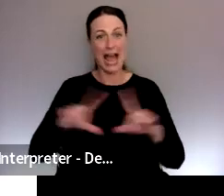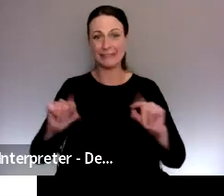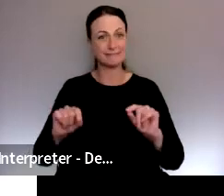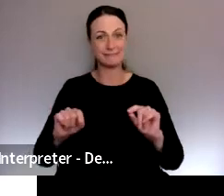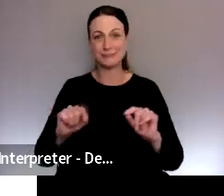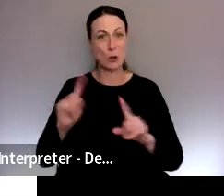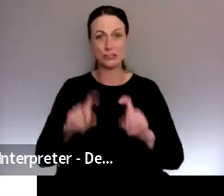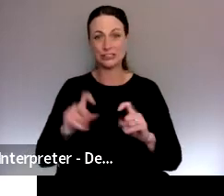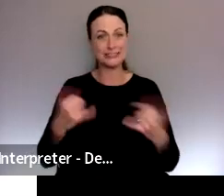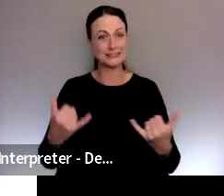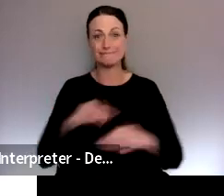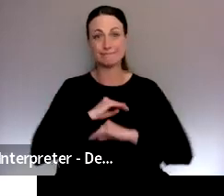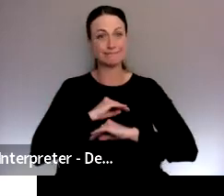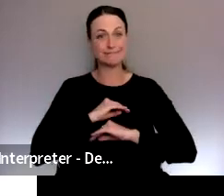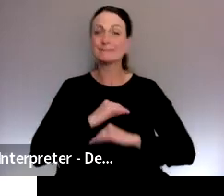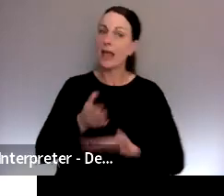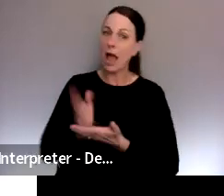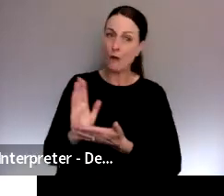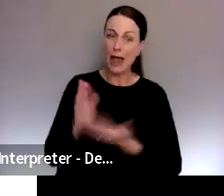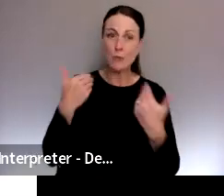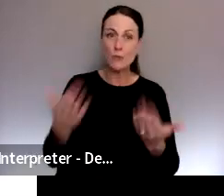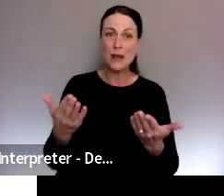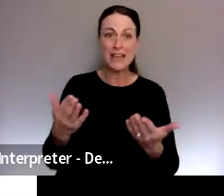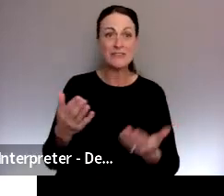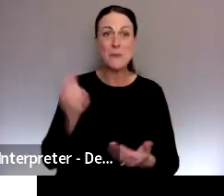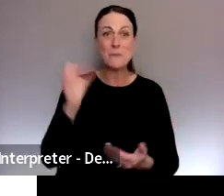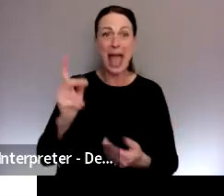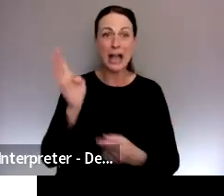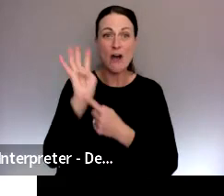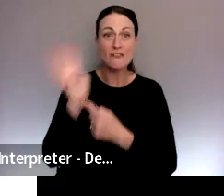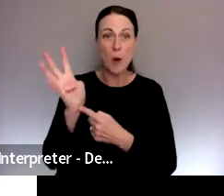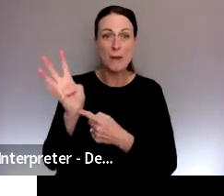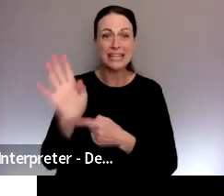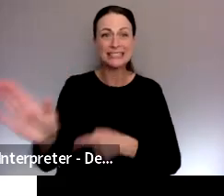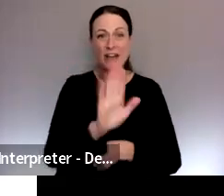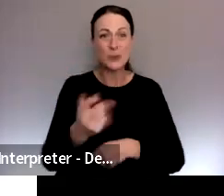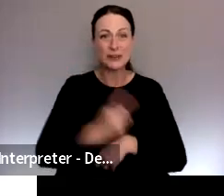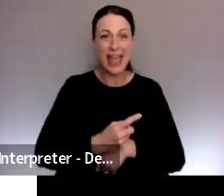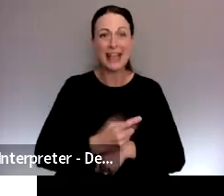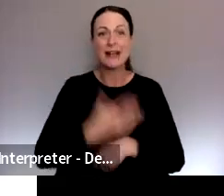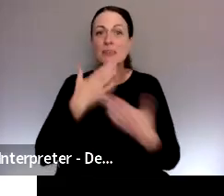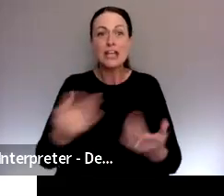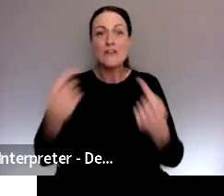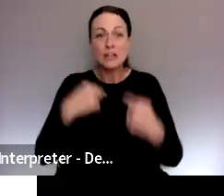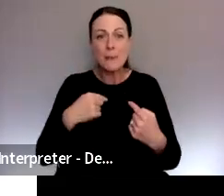at this time. Lynn: Alright. Well, we'll give you back four minutes of your day. I want to thank everybody for coming.